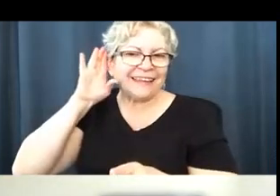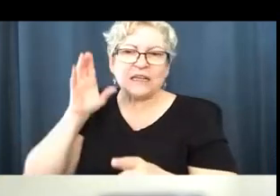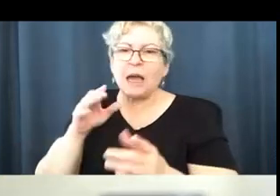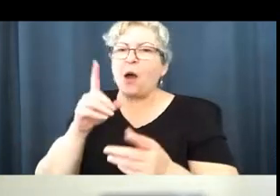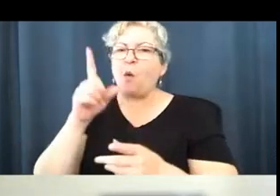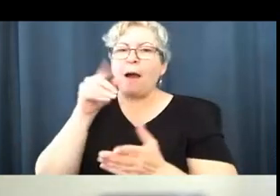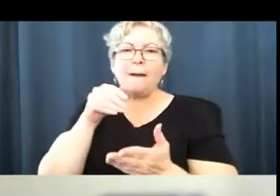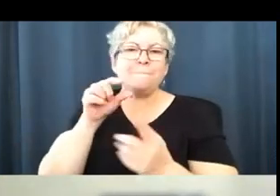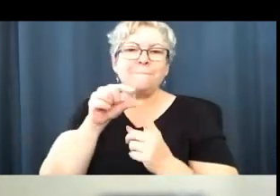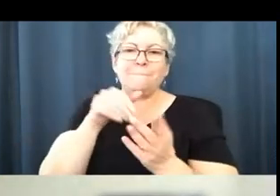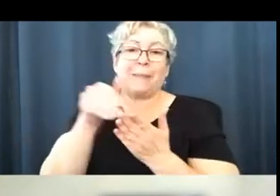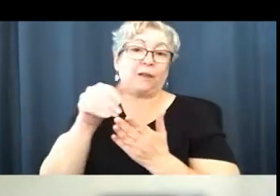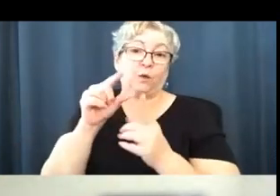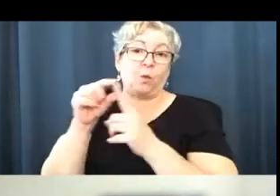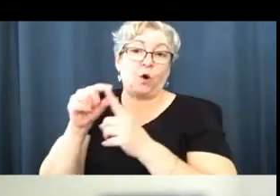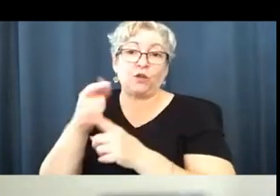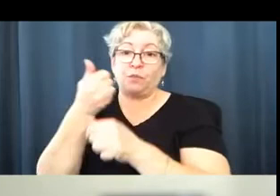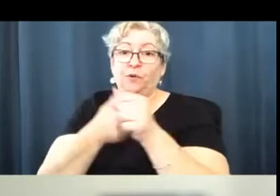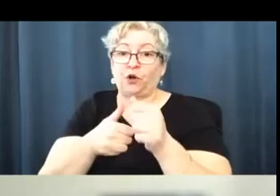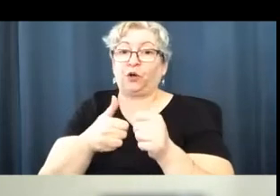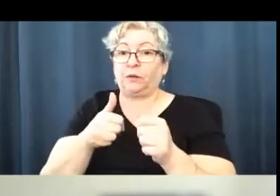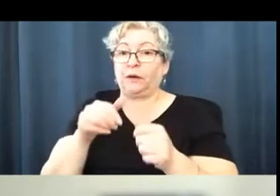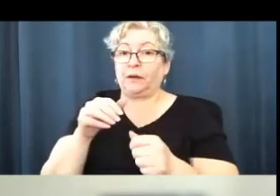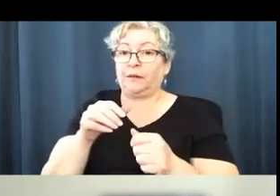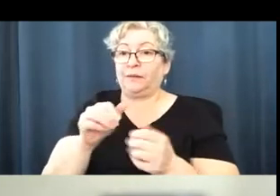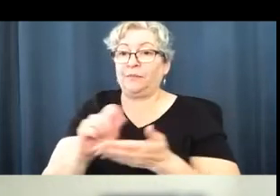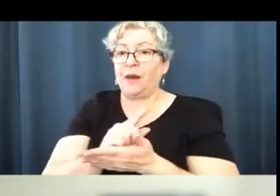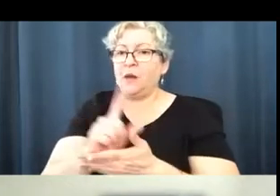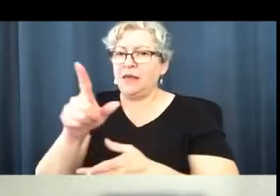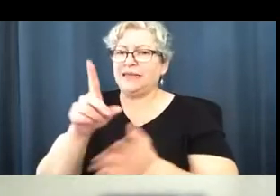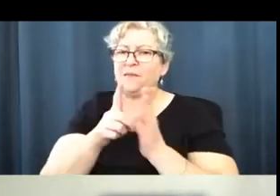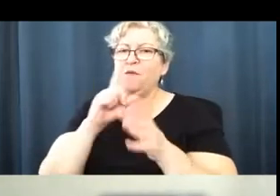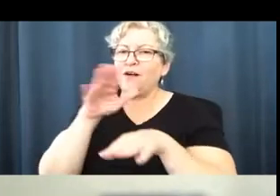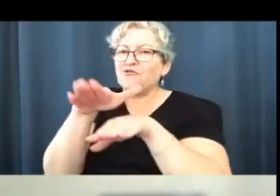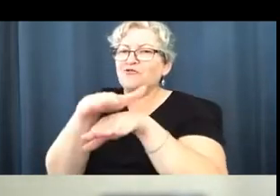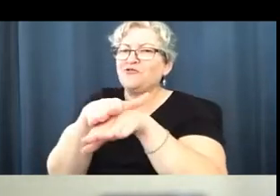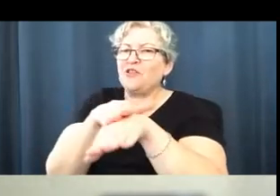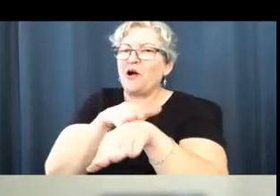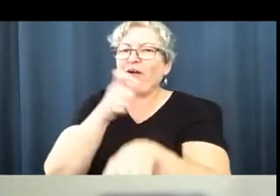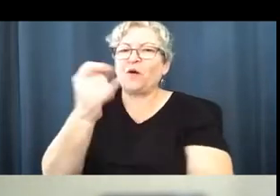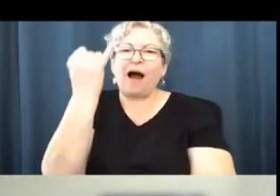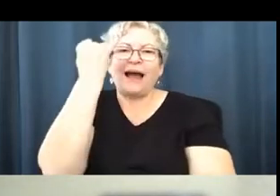But I've got a demo that'll slow it down and give you an idea of really what we're talking about.